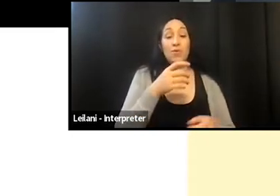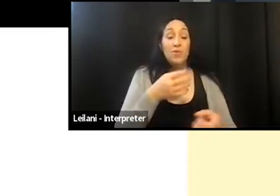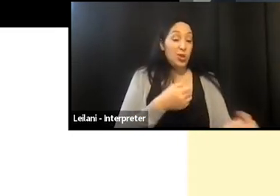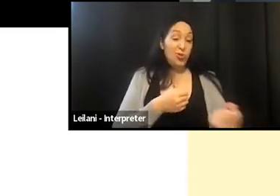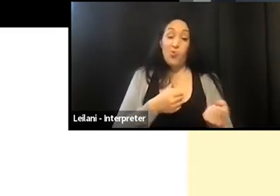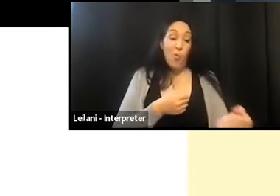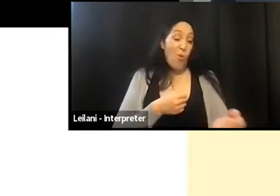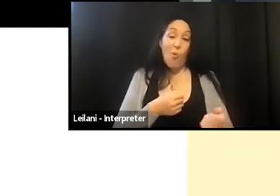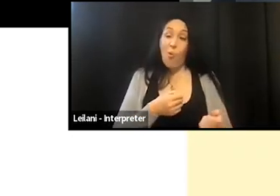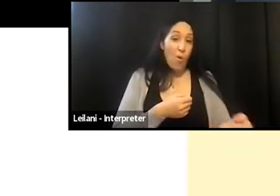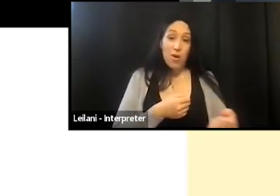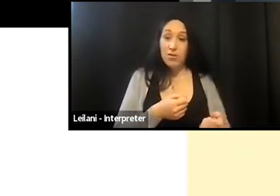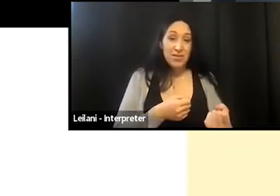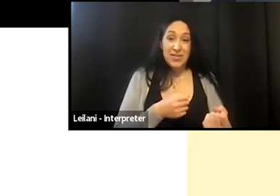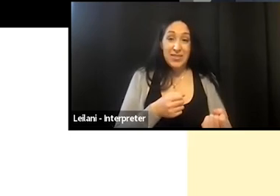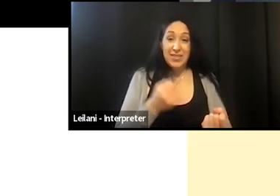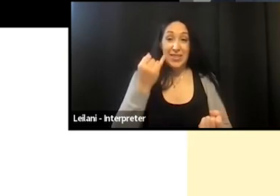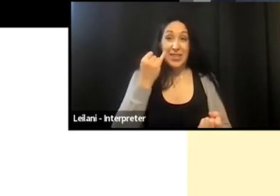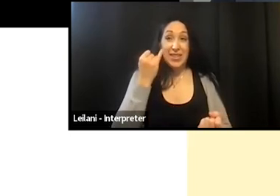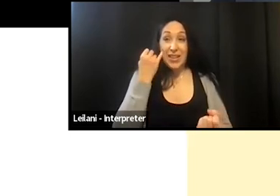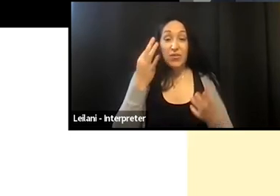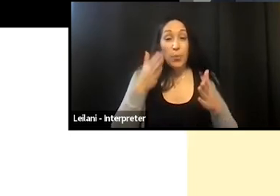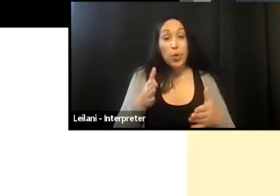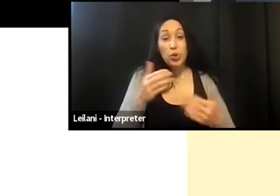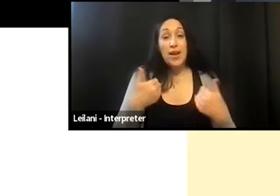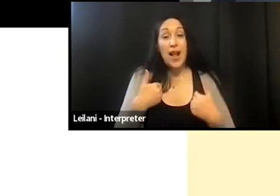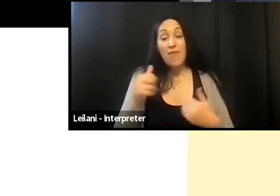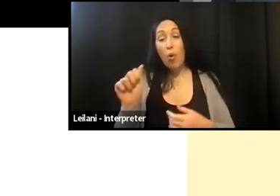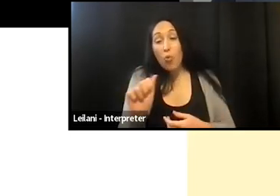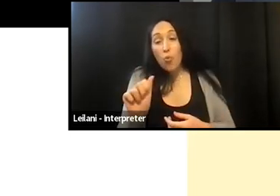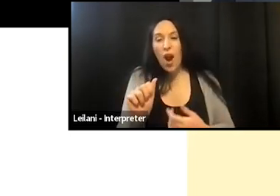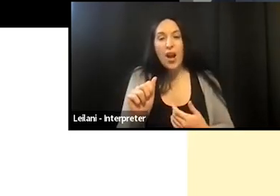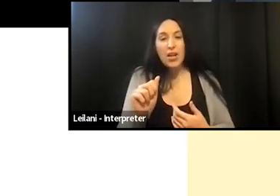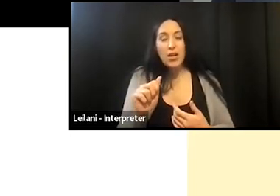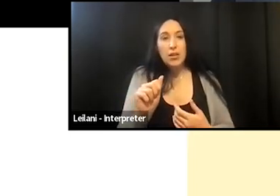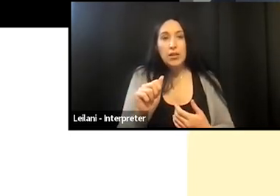especially if you have arthritis can easily grab or turn a doorknob.